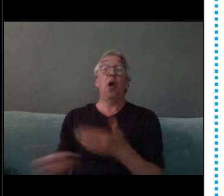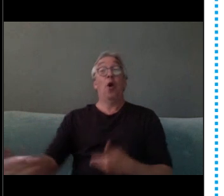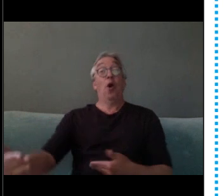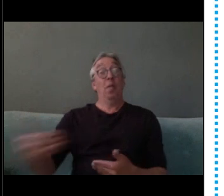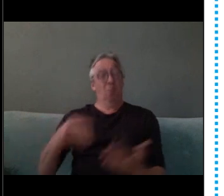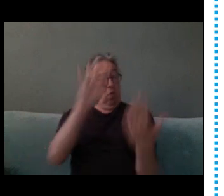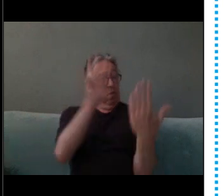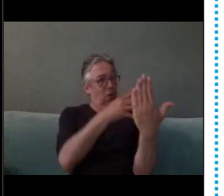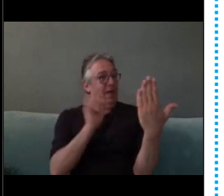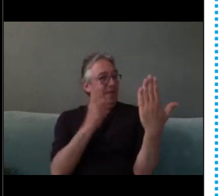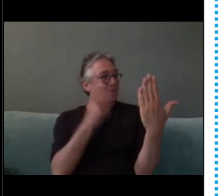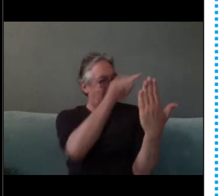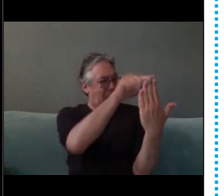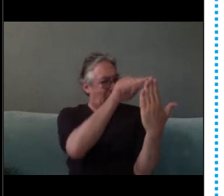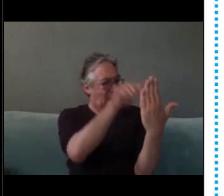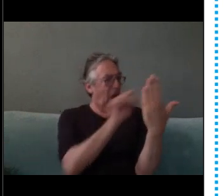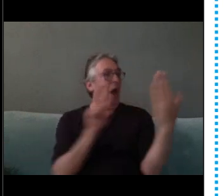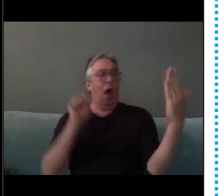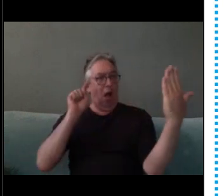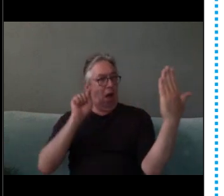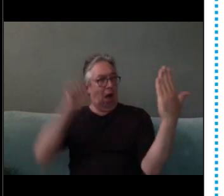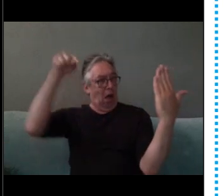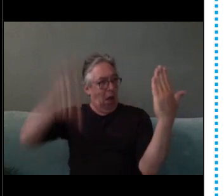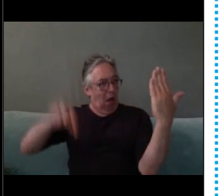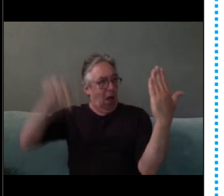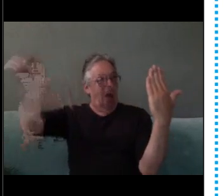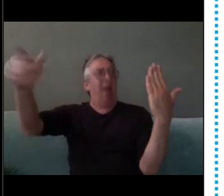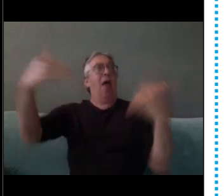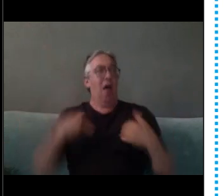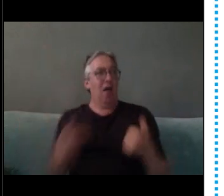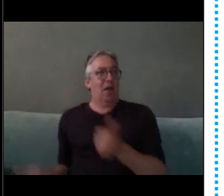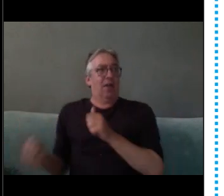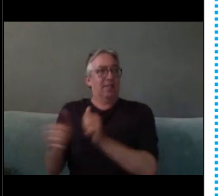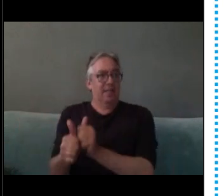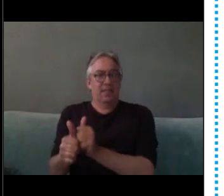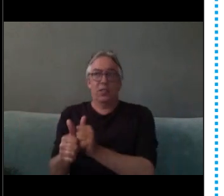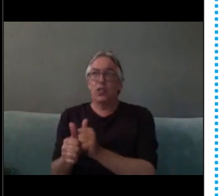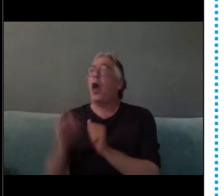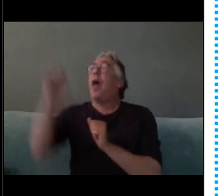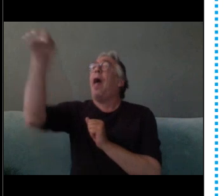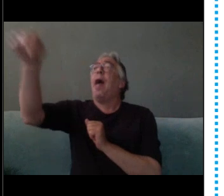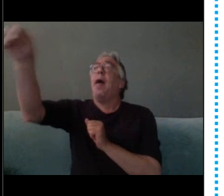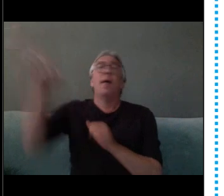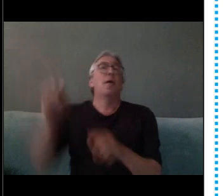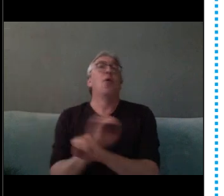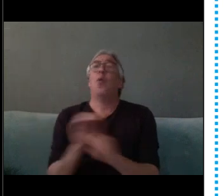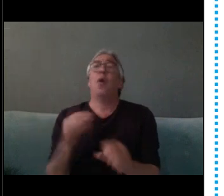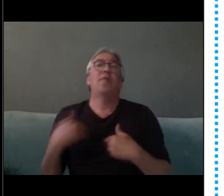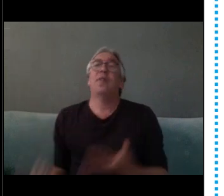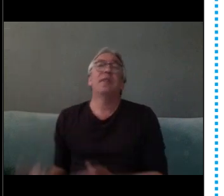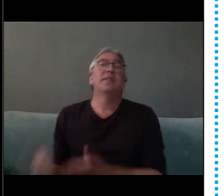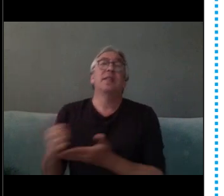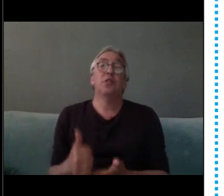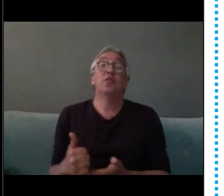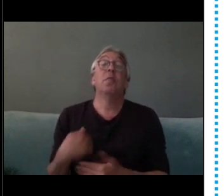You have to prenotify 36 hours in advance. and where it's necessary, transport free of charge